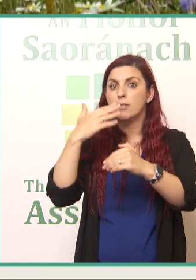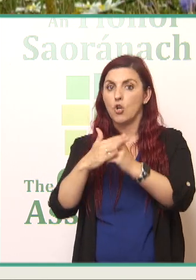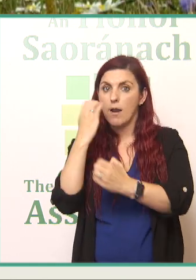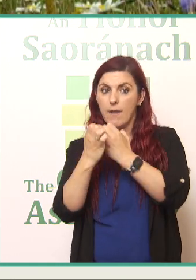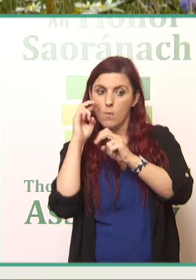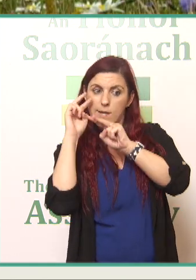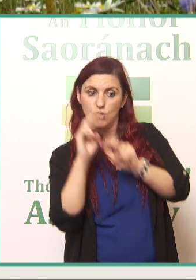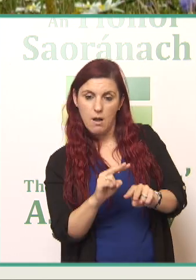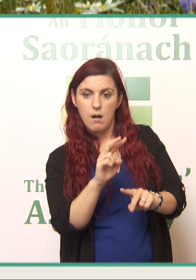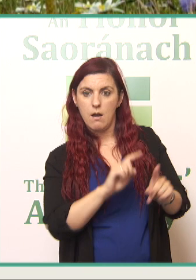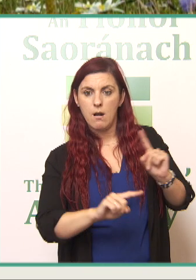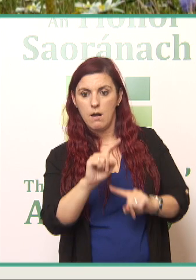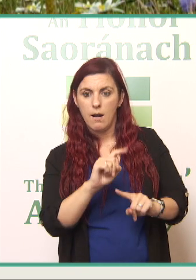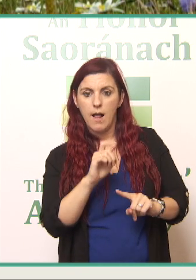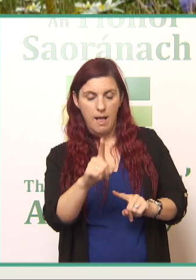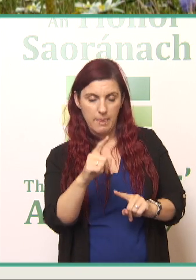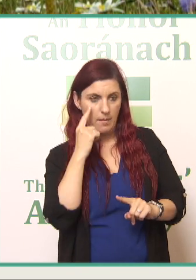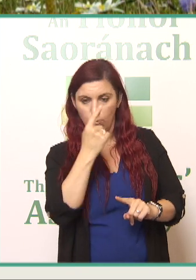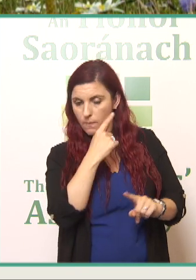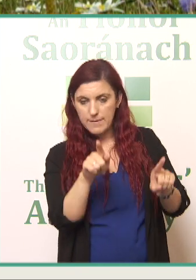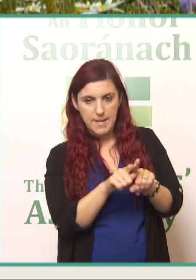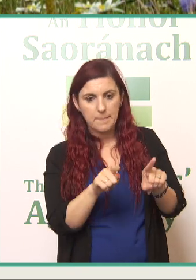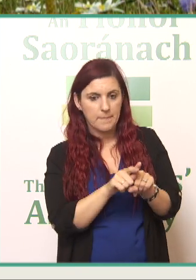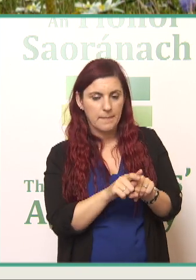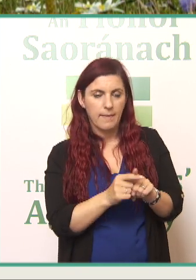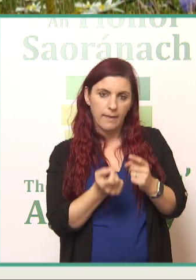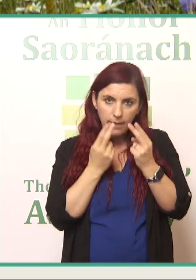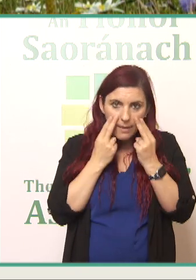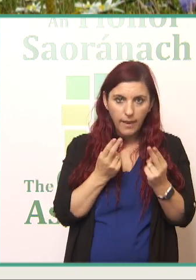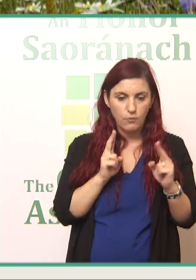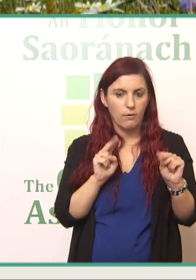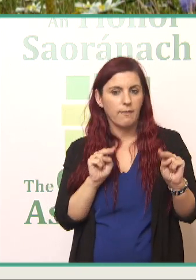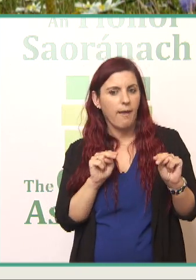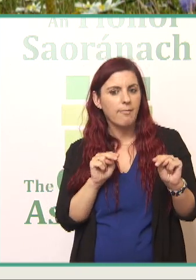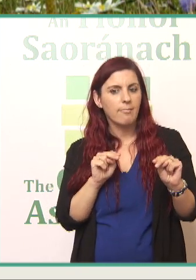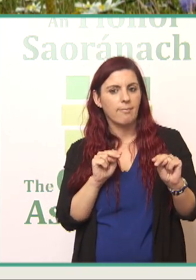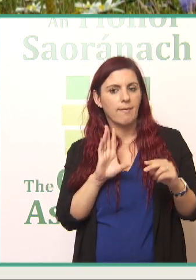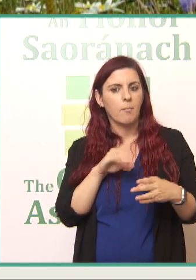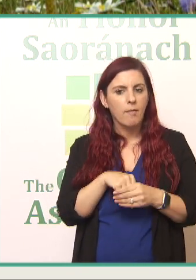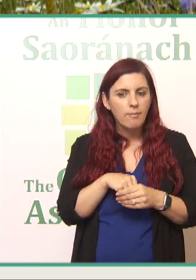put a price on that Improvement in biodiversity so nature can pay not just what the farmers get